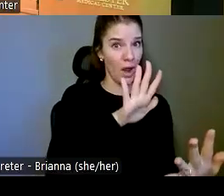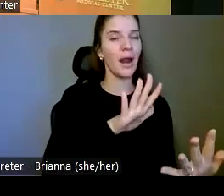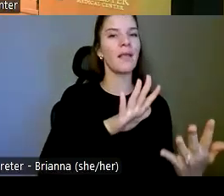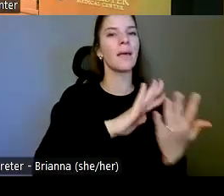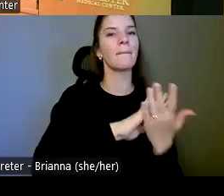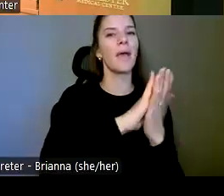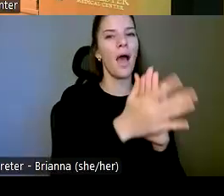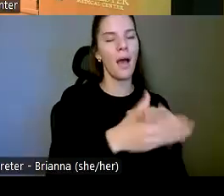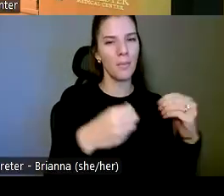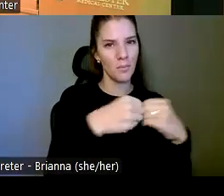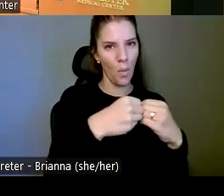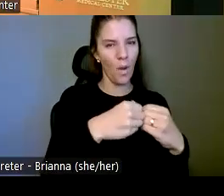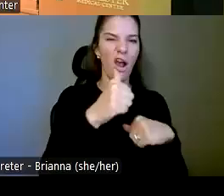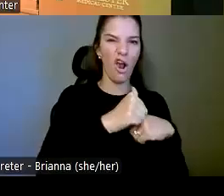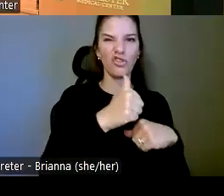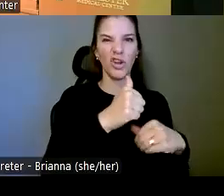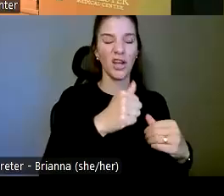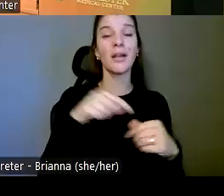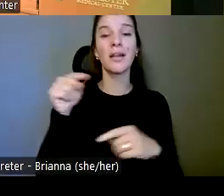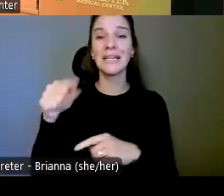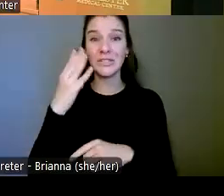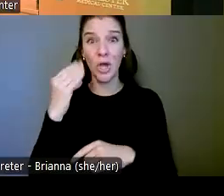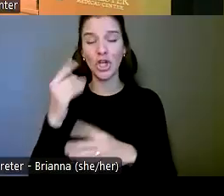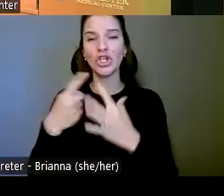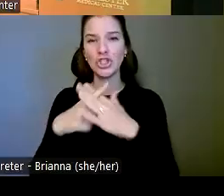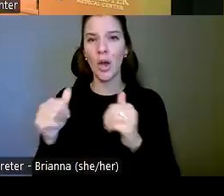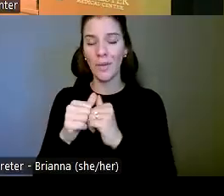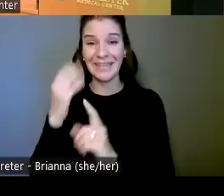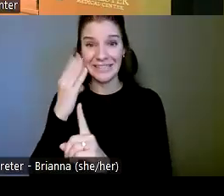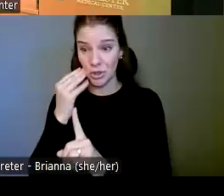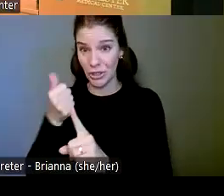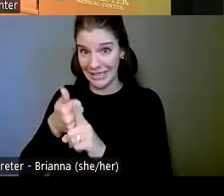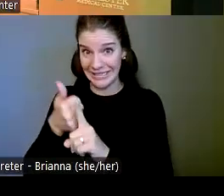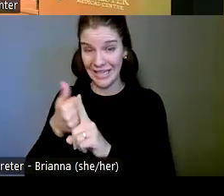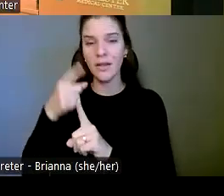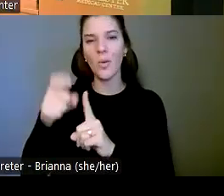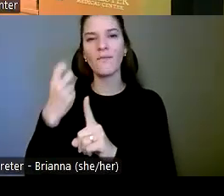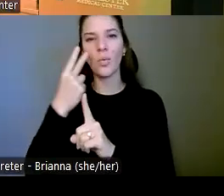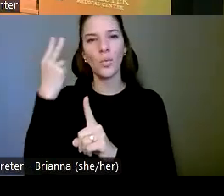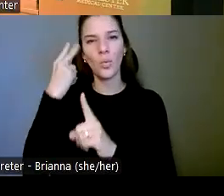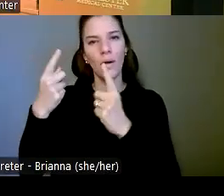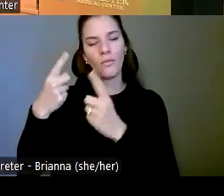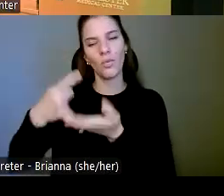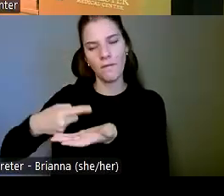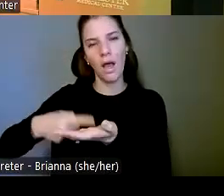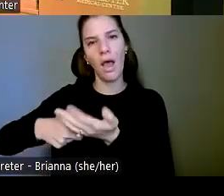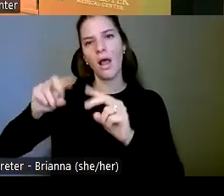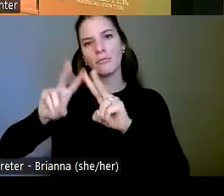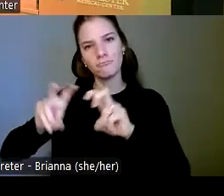think the experiential learning is it starts with the experience and then you reflect outward. But there's got to be a reflective for it really to take hold. It's got to be a reflective component.